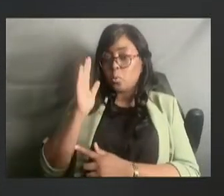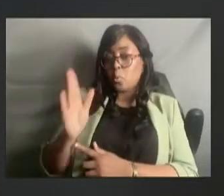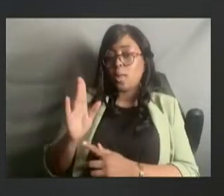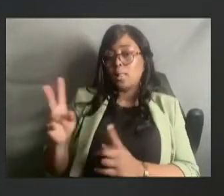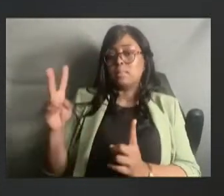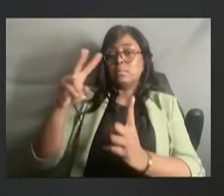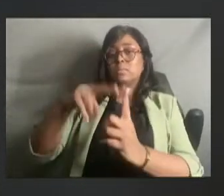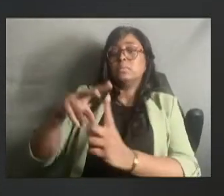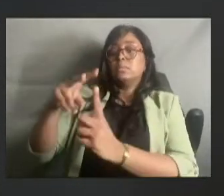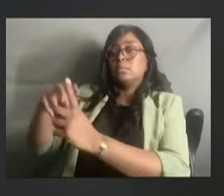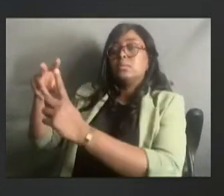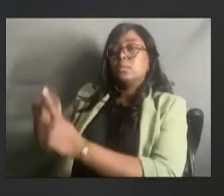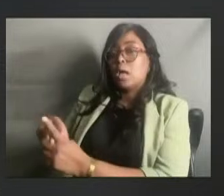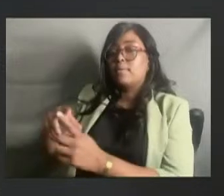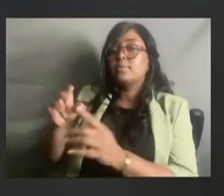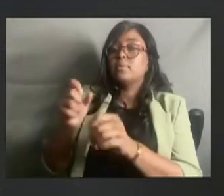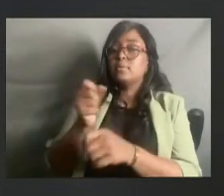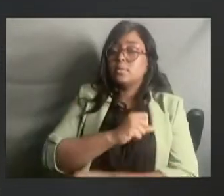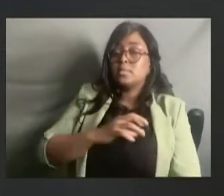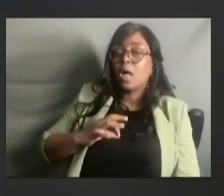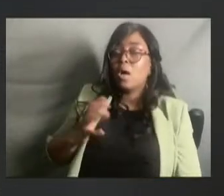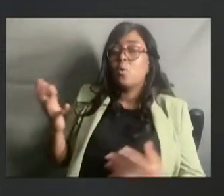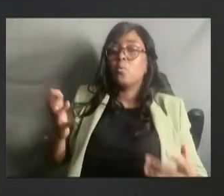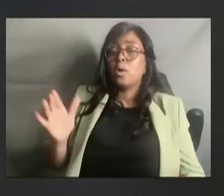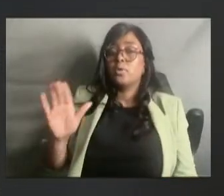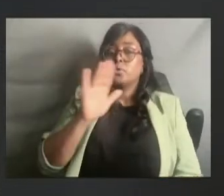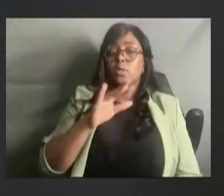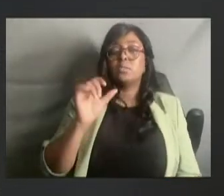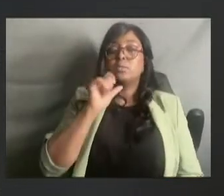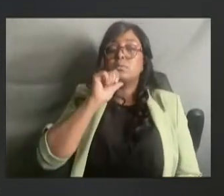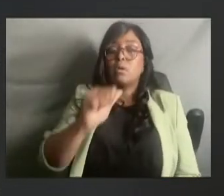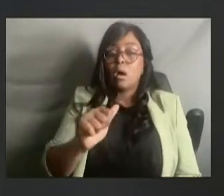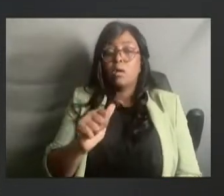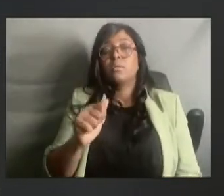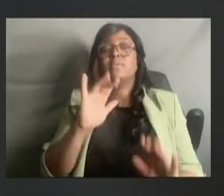some of the other chores that